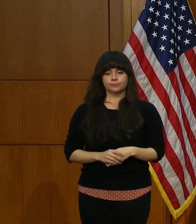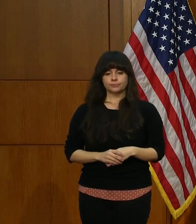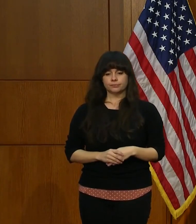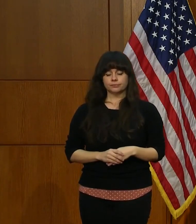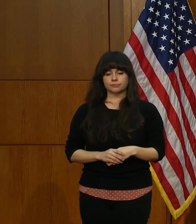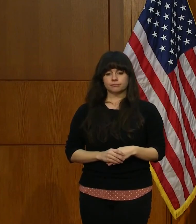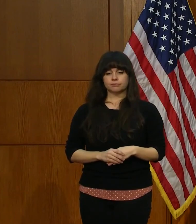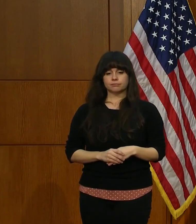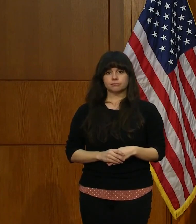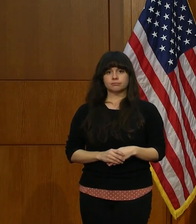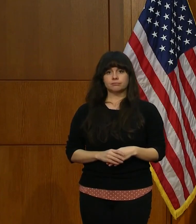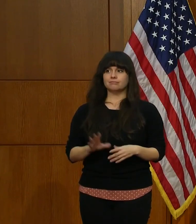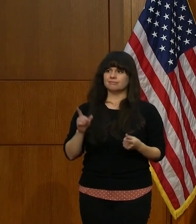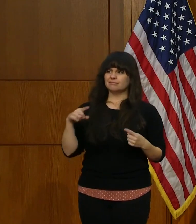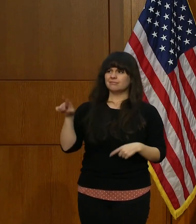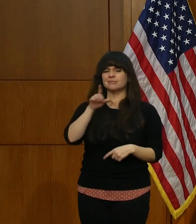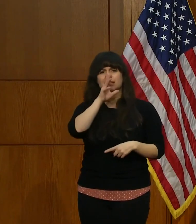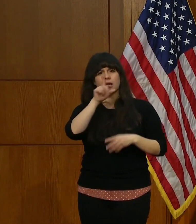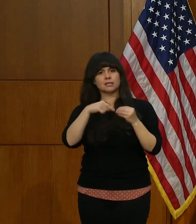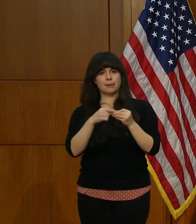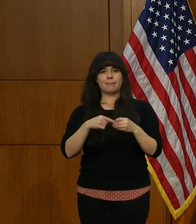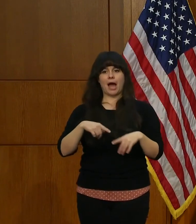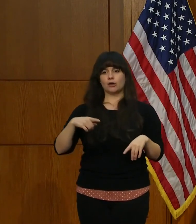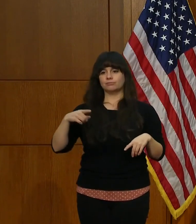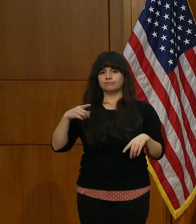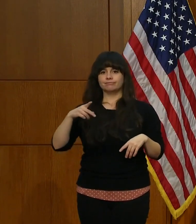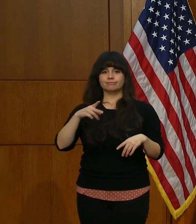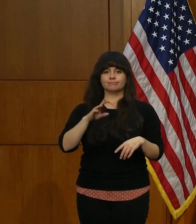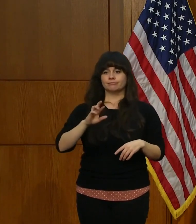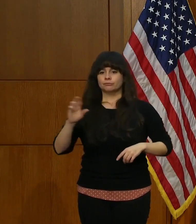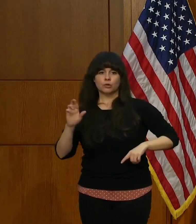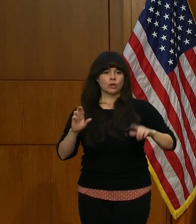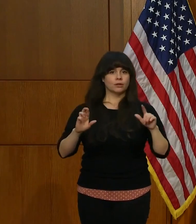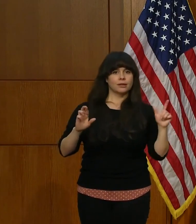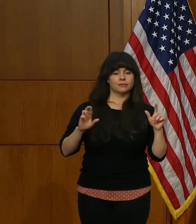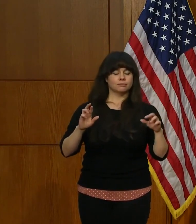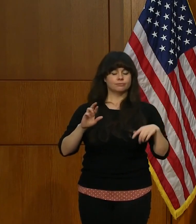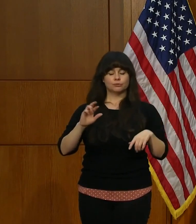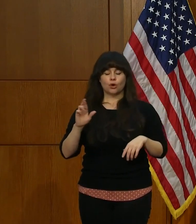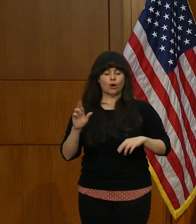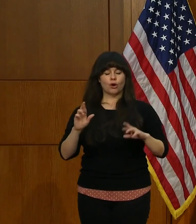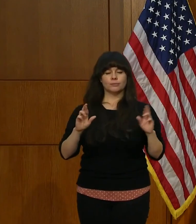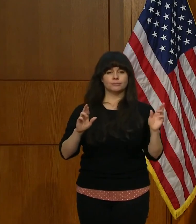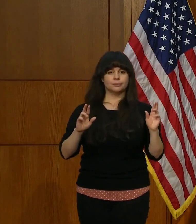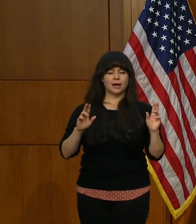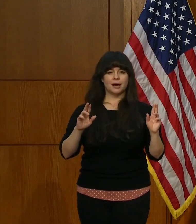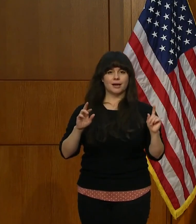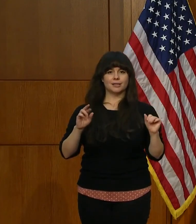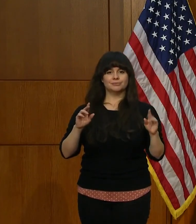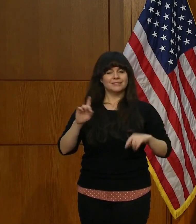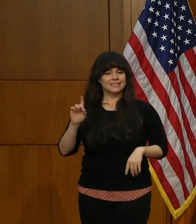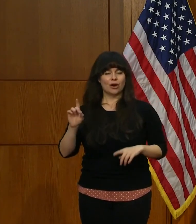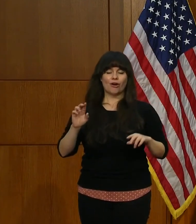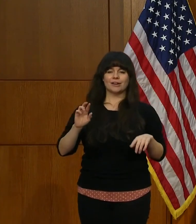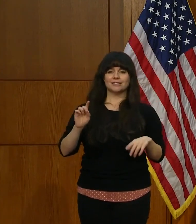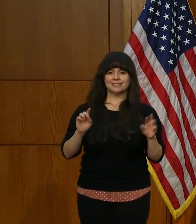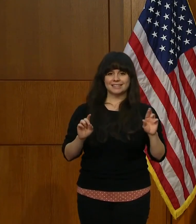LIVES. HEARD A SPIRIT OF